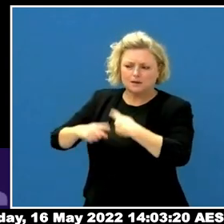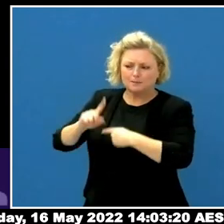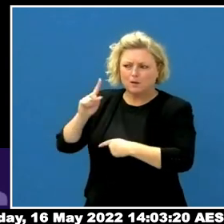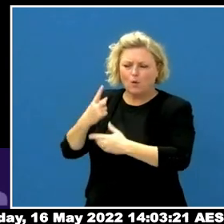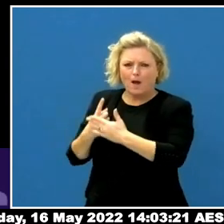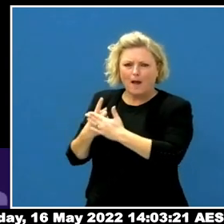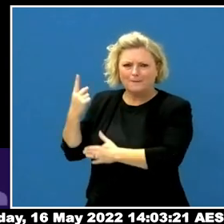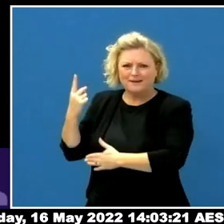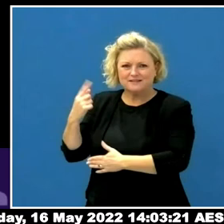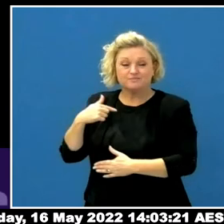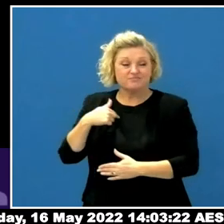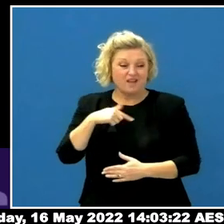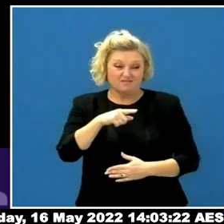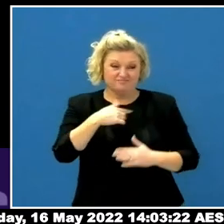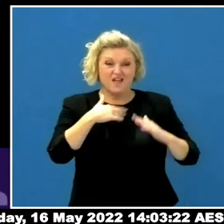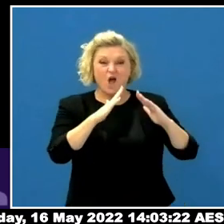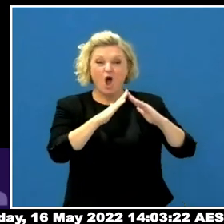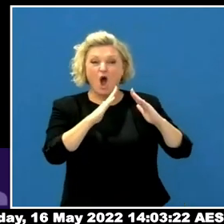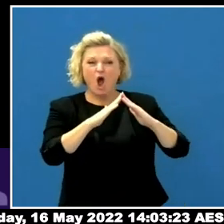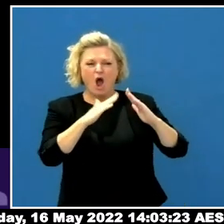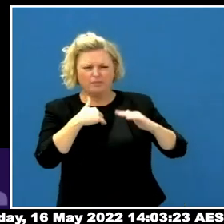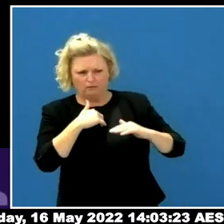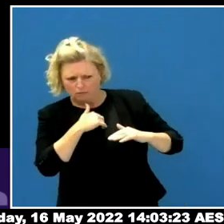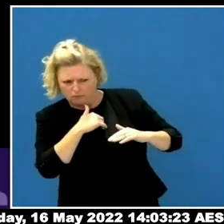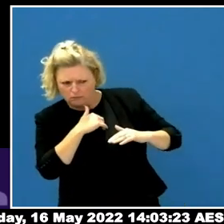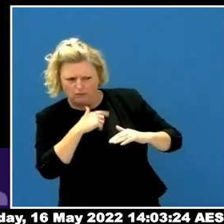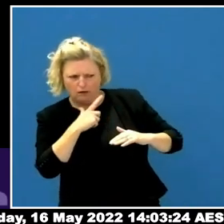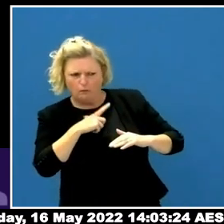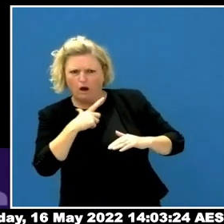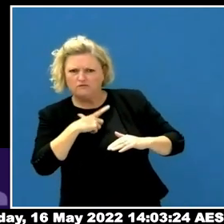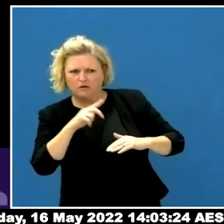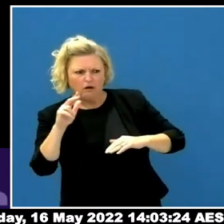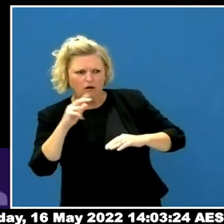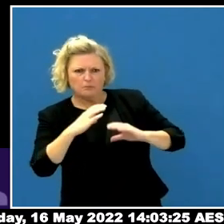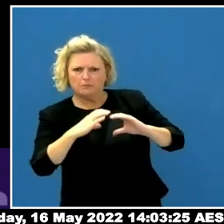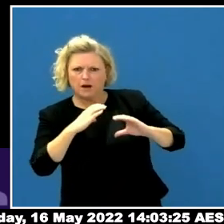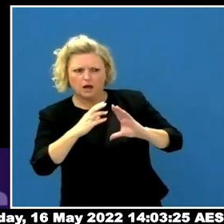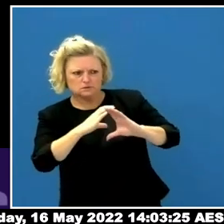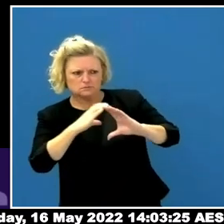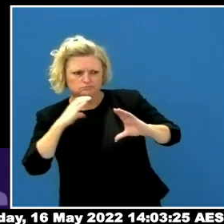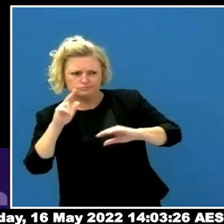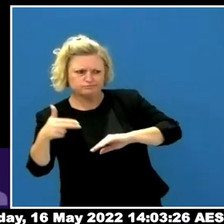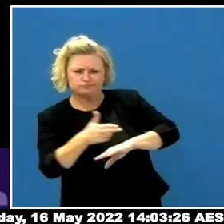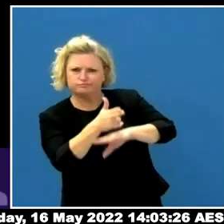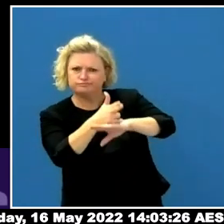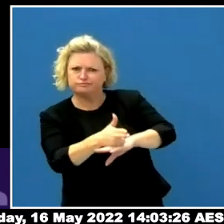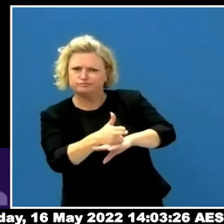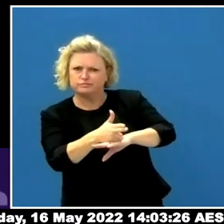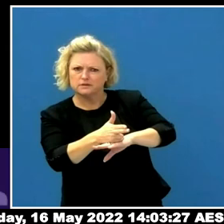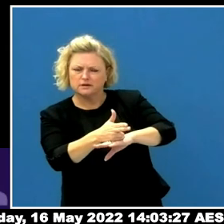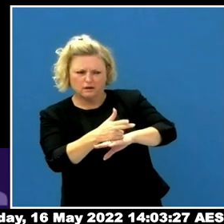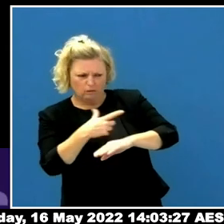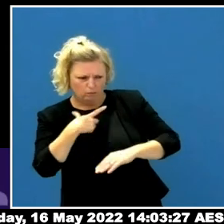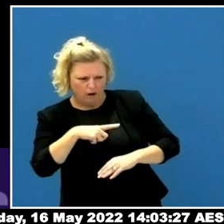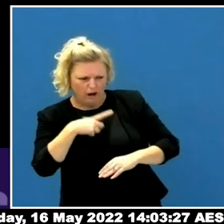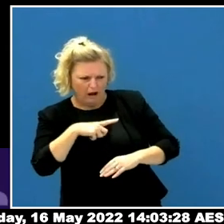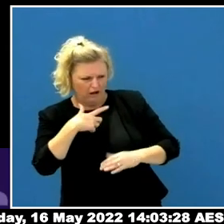And was Simon there when the bus showed up? Yes, which caused a massive meltdown in my household because he thought he was